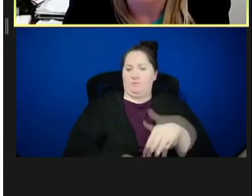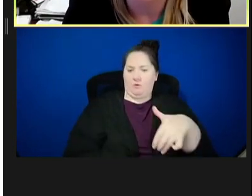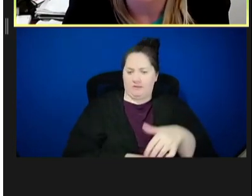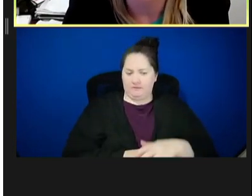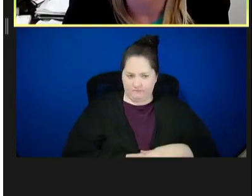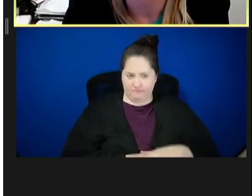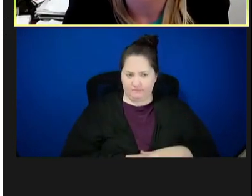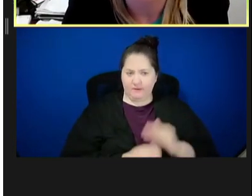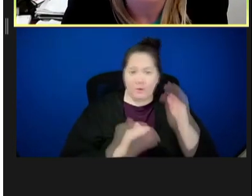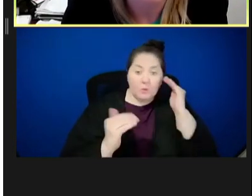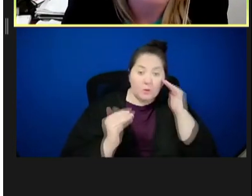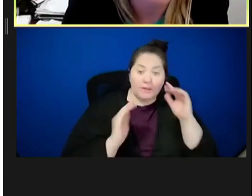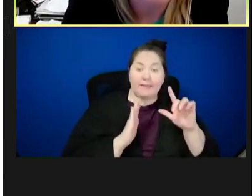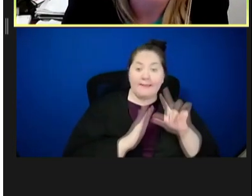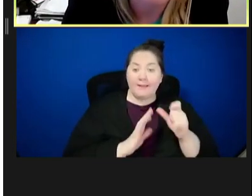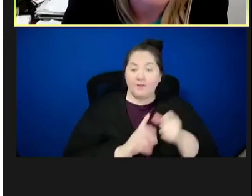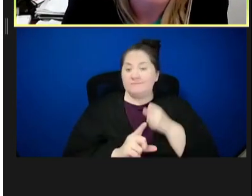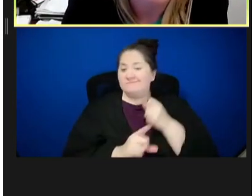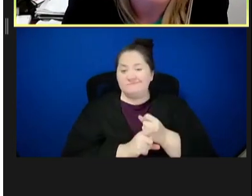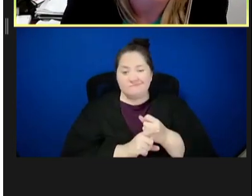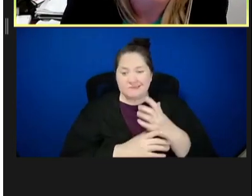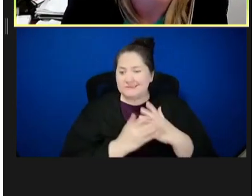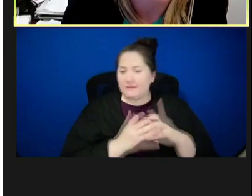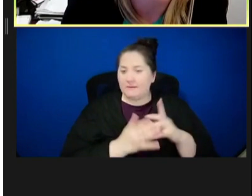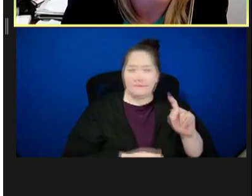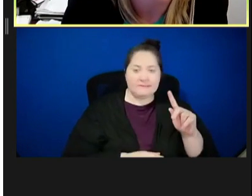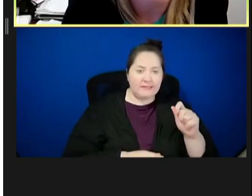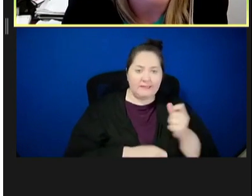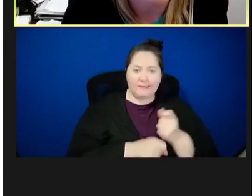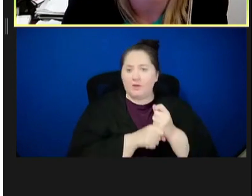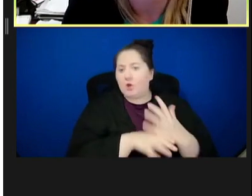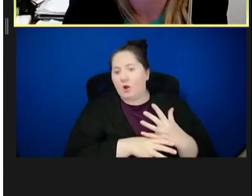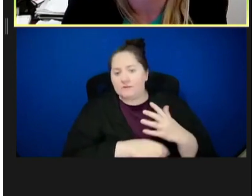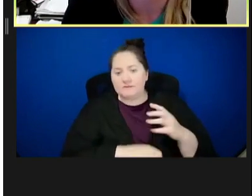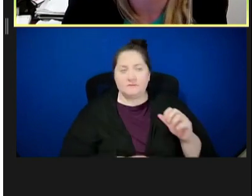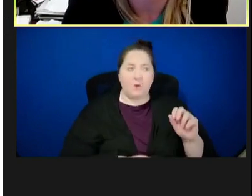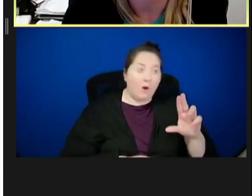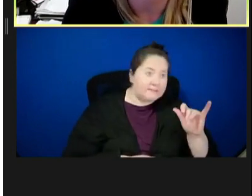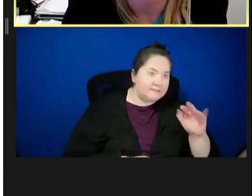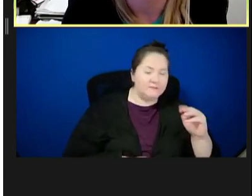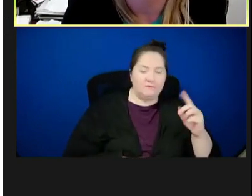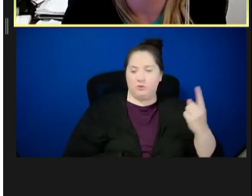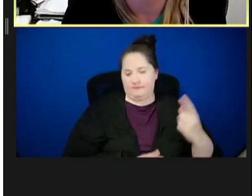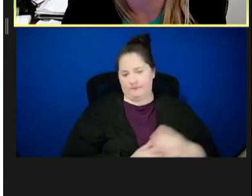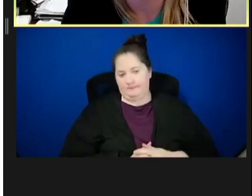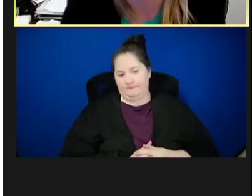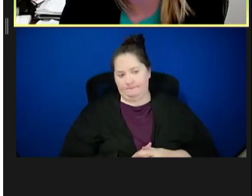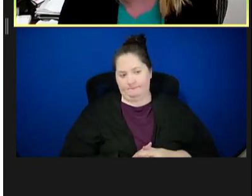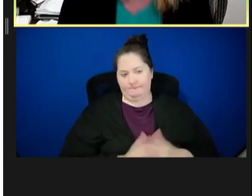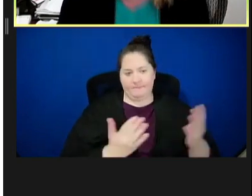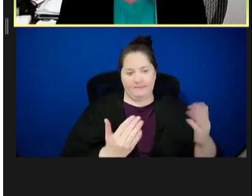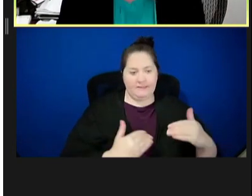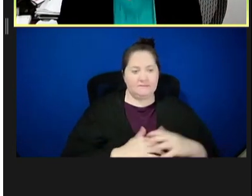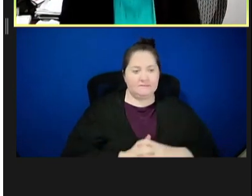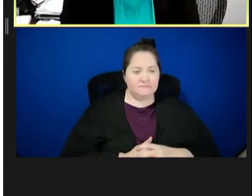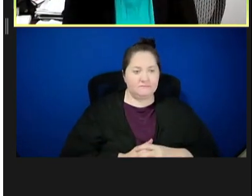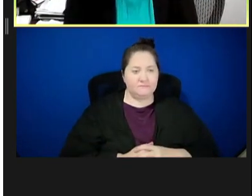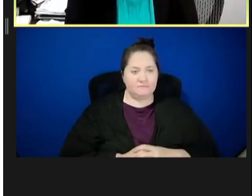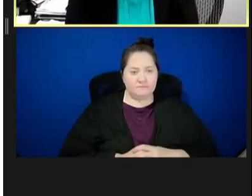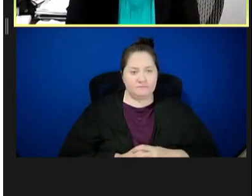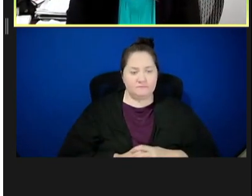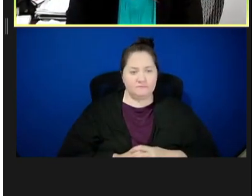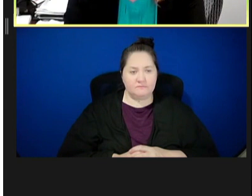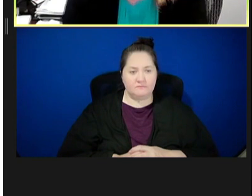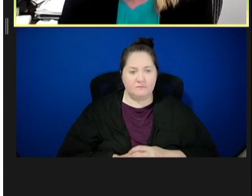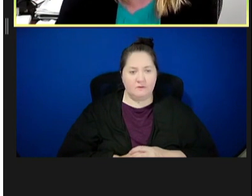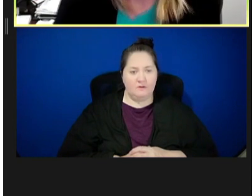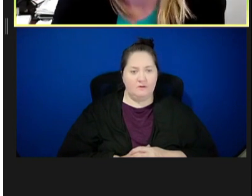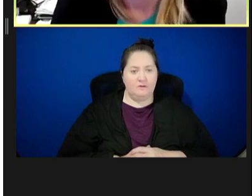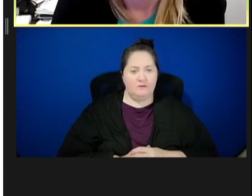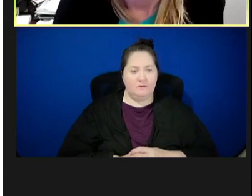that later on there's going to be some type of data that it causes, like autism. Next slide.